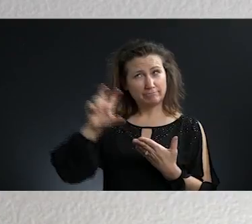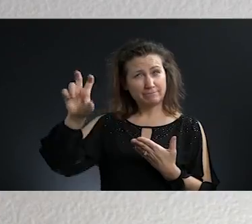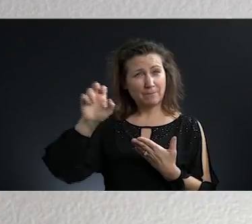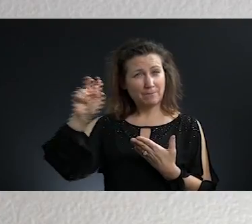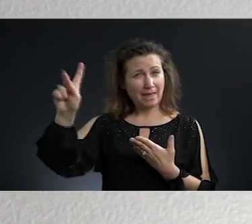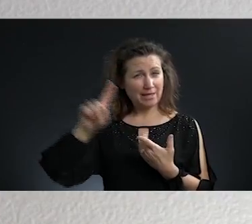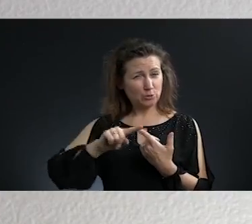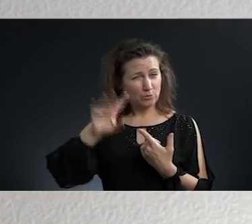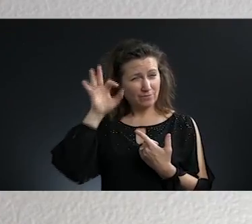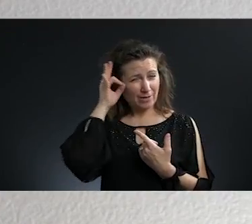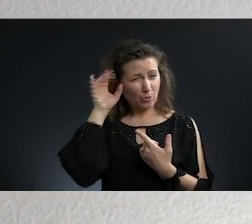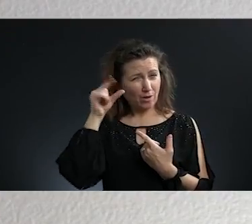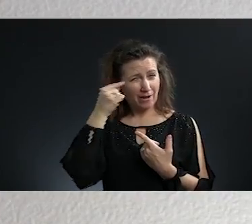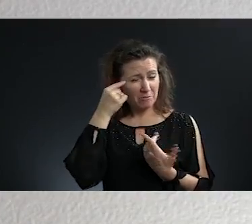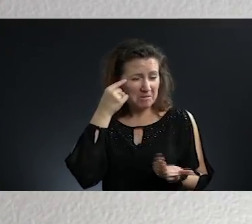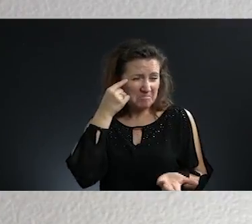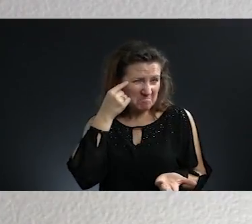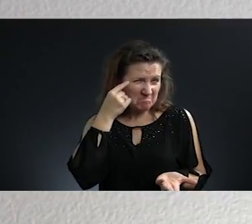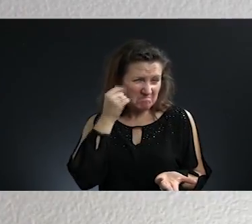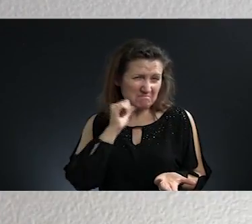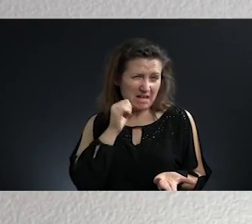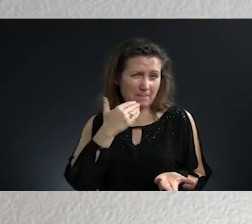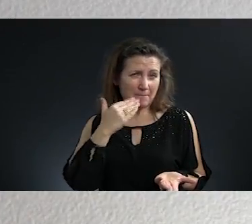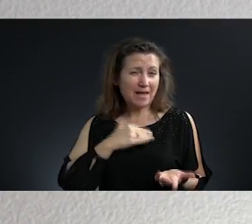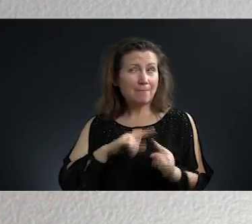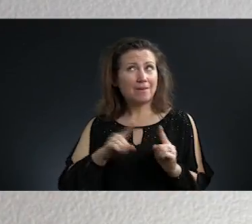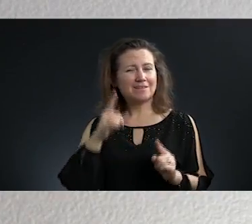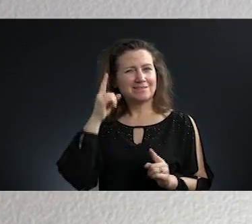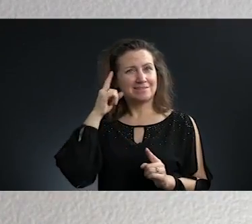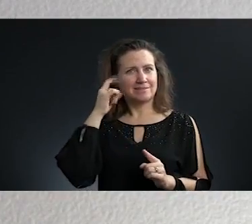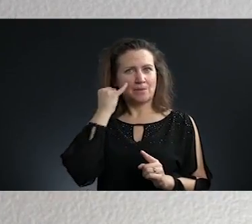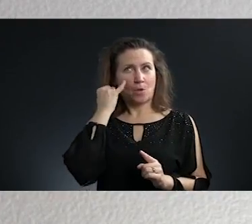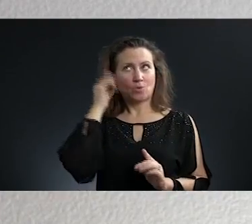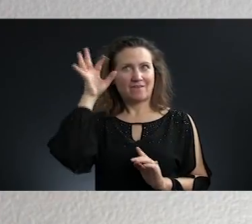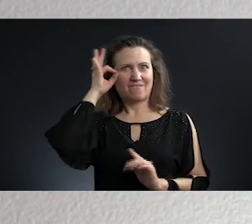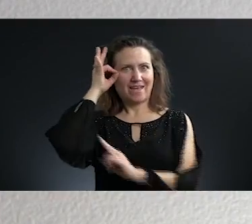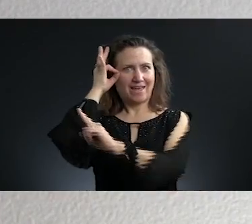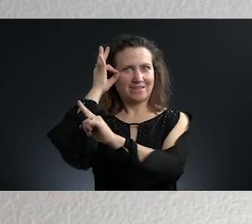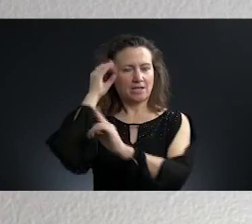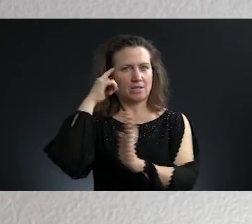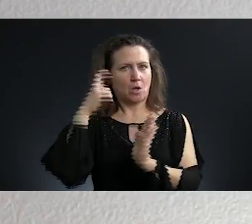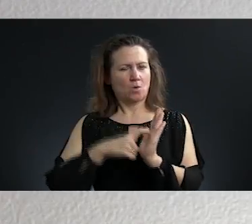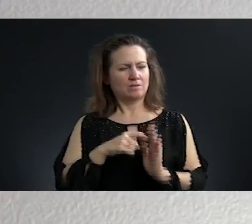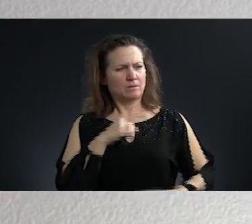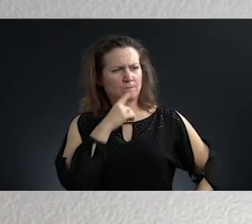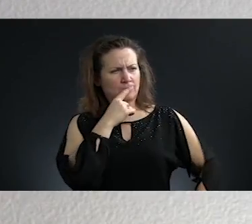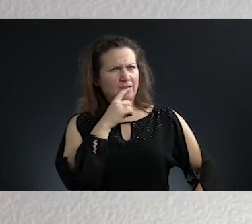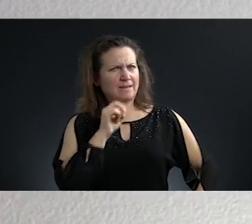However, if they're noticing that if the feds are noticing that Nevada isn't spending that money then that may